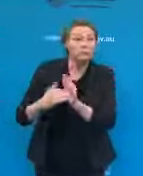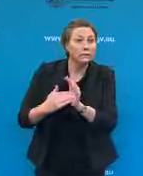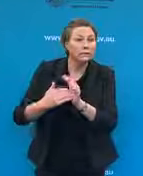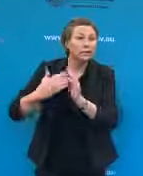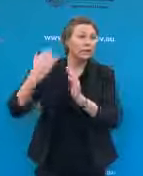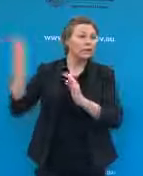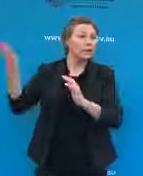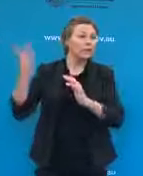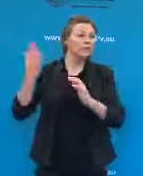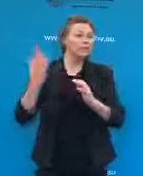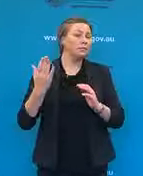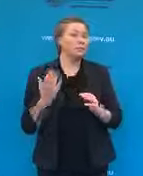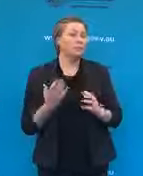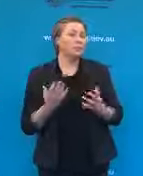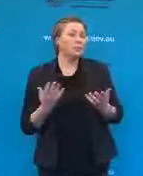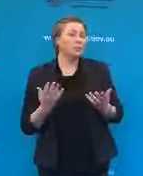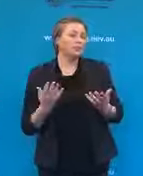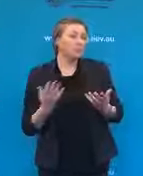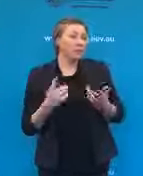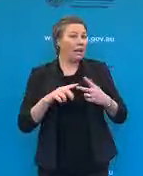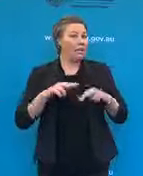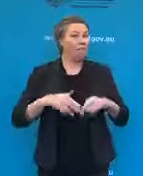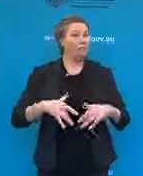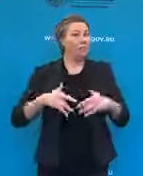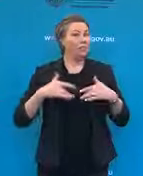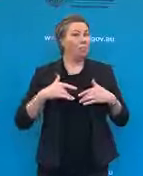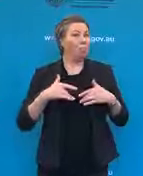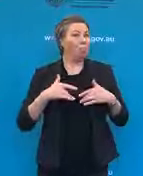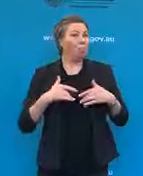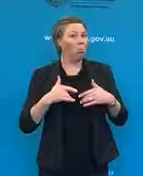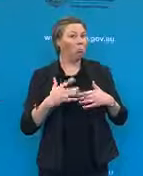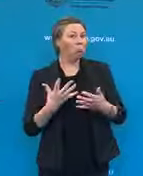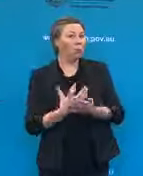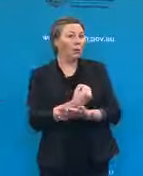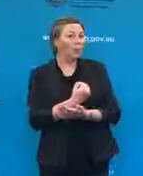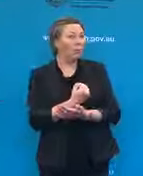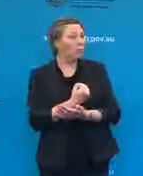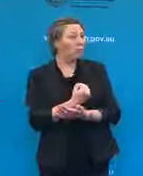been exploring that with New Zealand. Then that sort of possibility is there